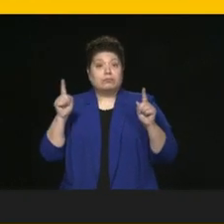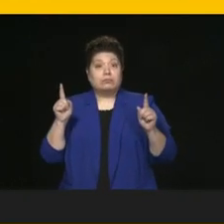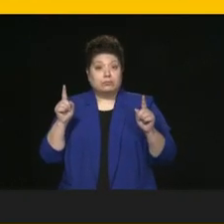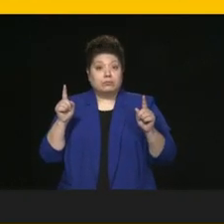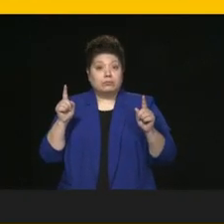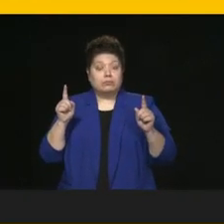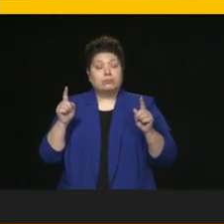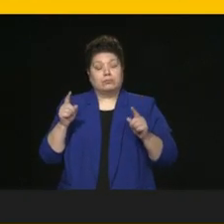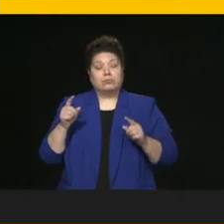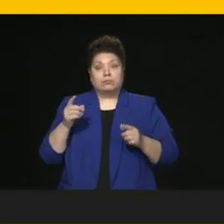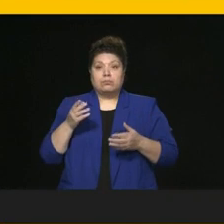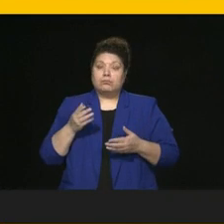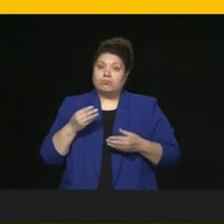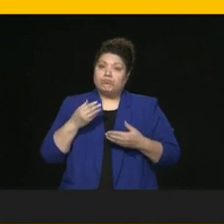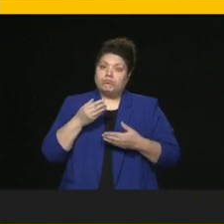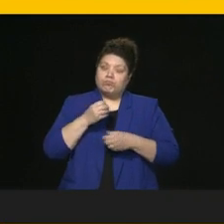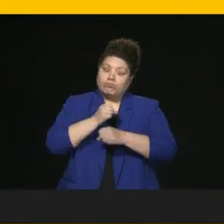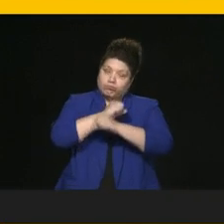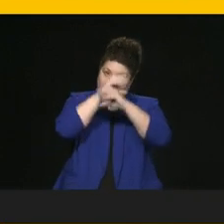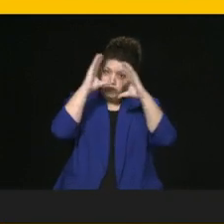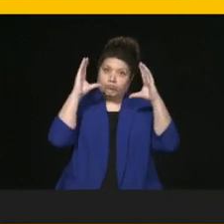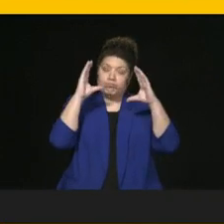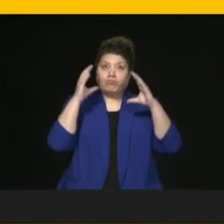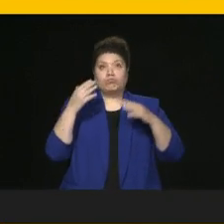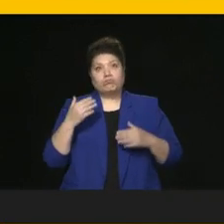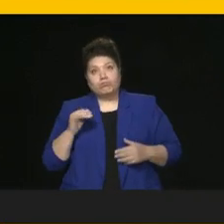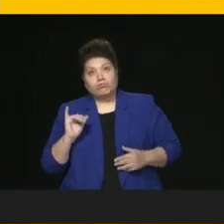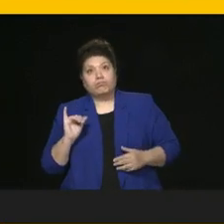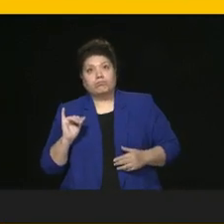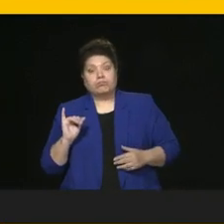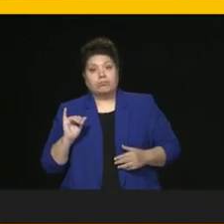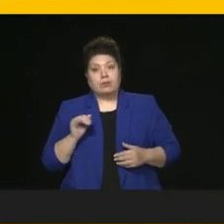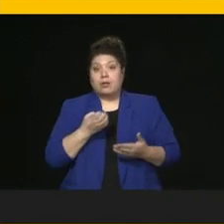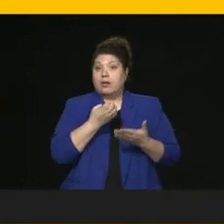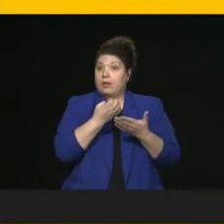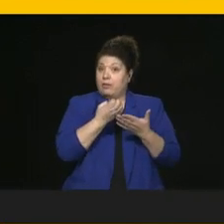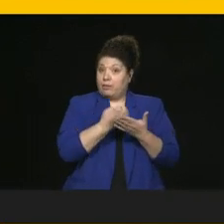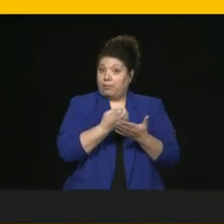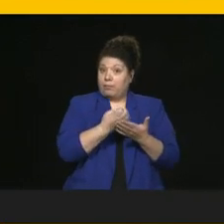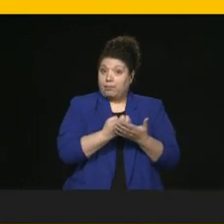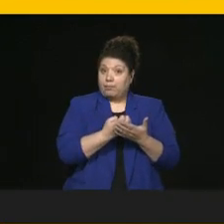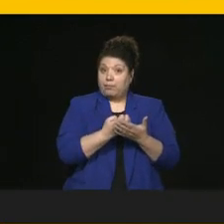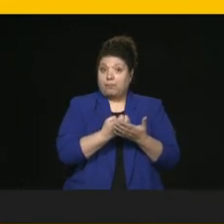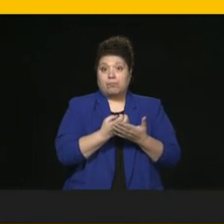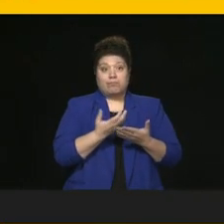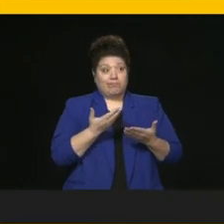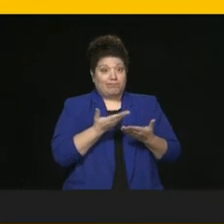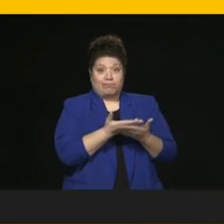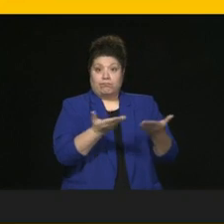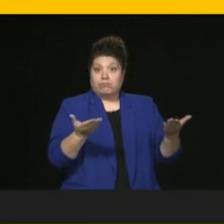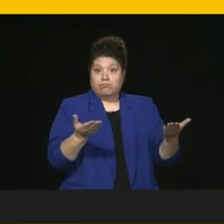MINISTER MADE AN IMPORTANT ANNOUNCEMENT. THE ANNOUNCEMENT PUTS THINGS INTO PERSPECTIVE.